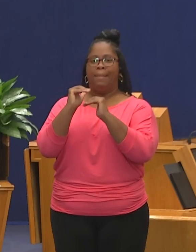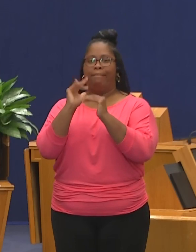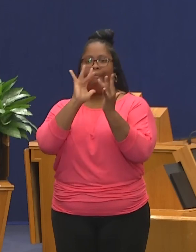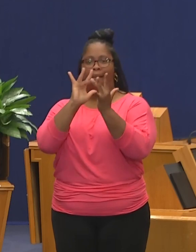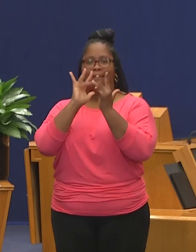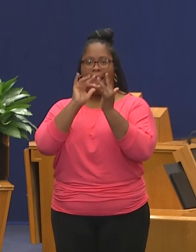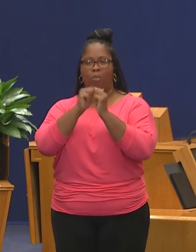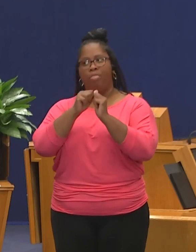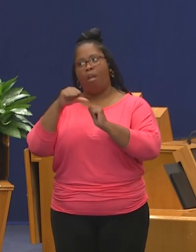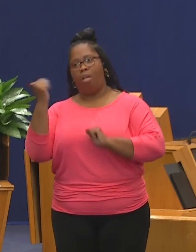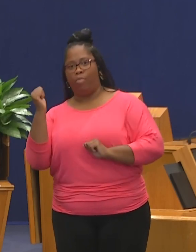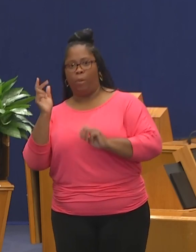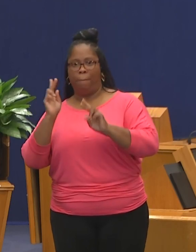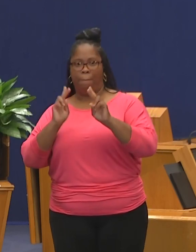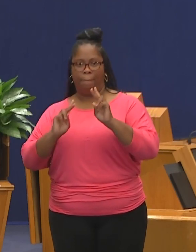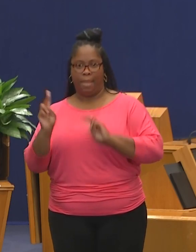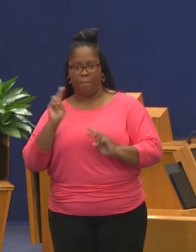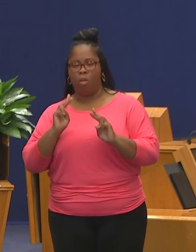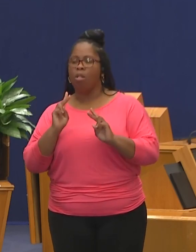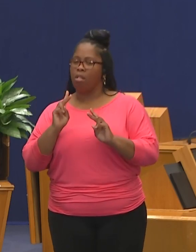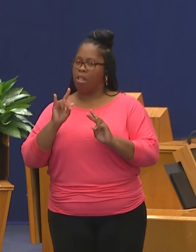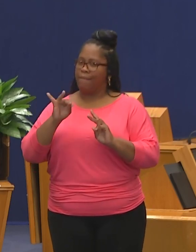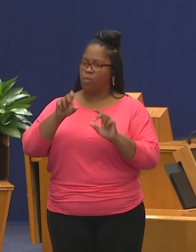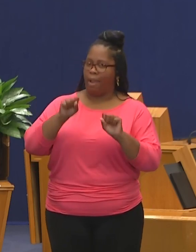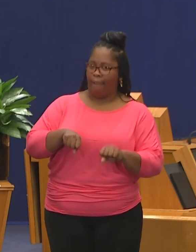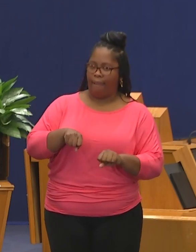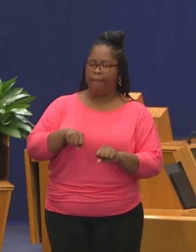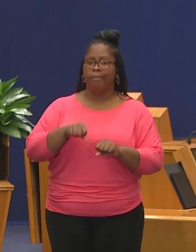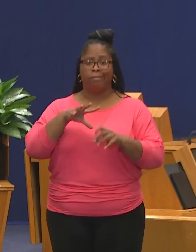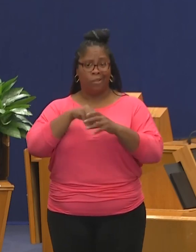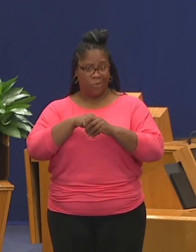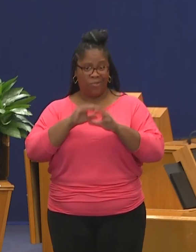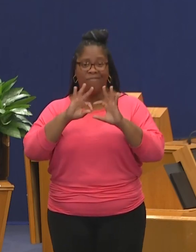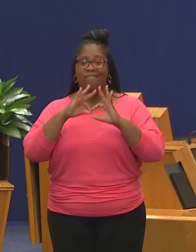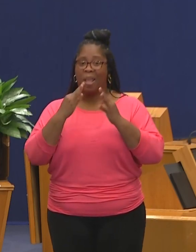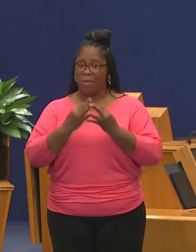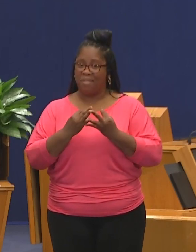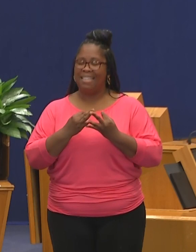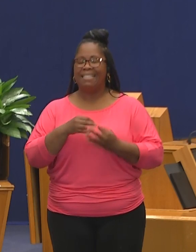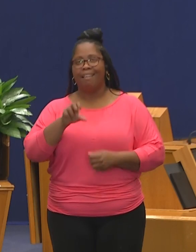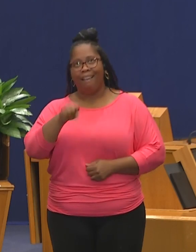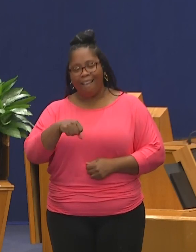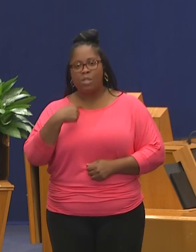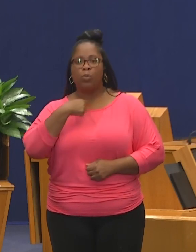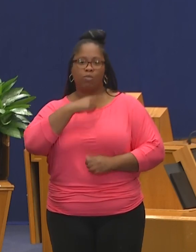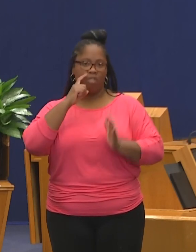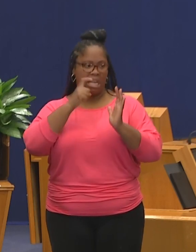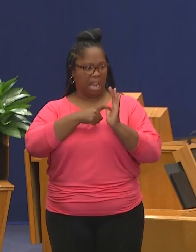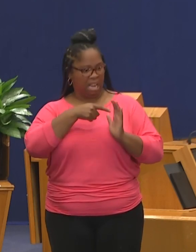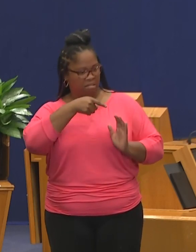FIRST POINT IS TO LIMIT YOUR CLOSE CONTACTS WITH EVERYONE